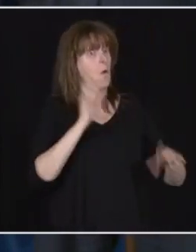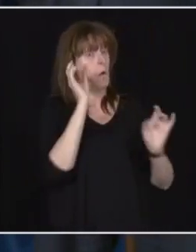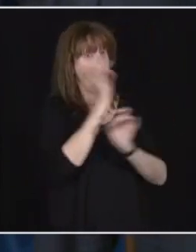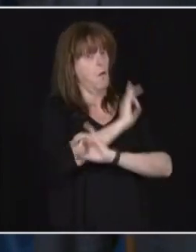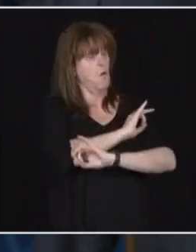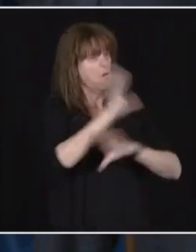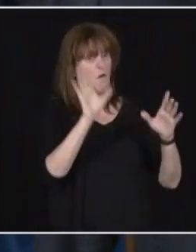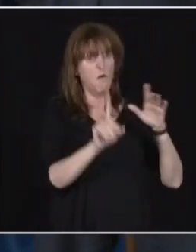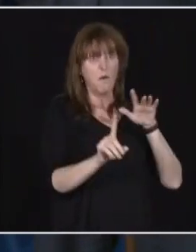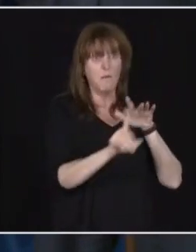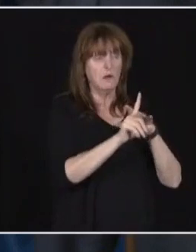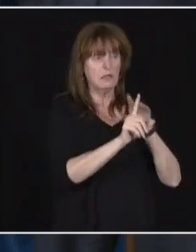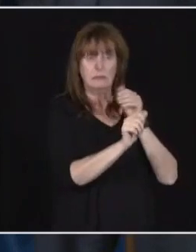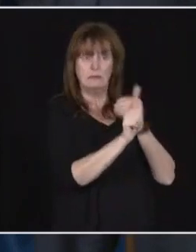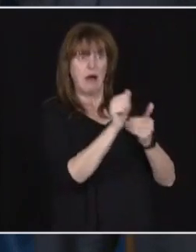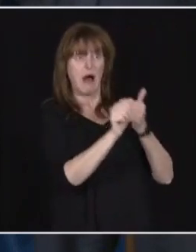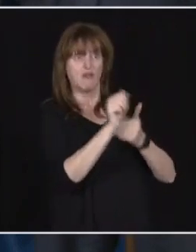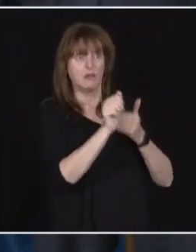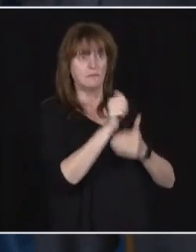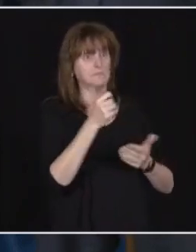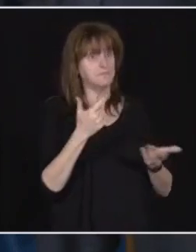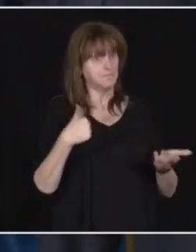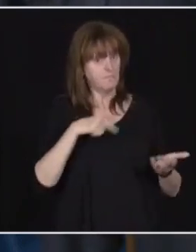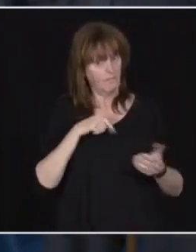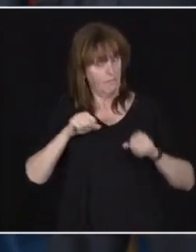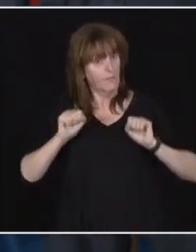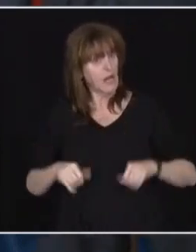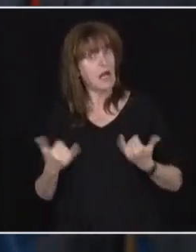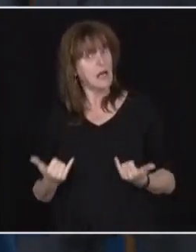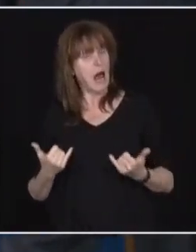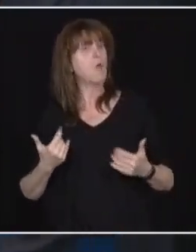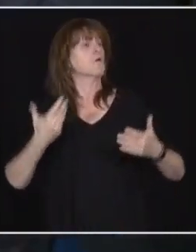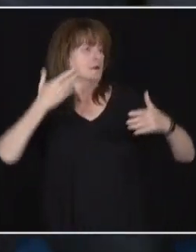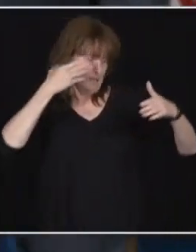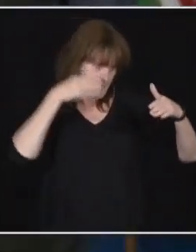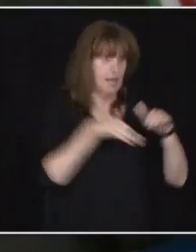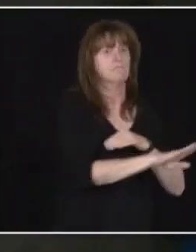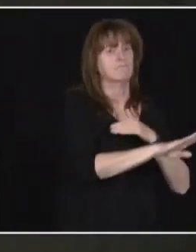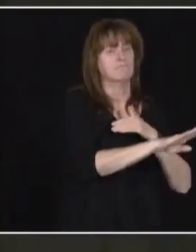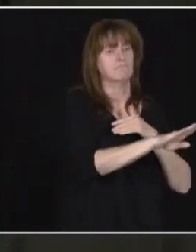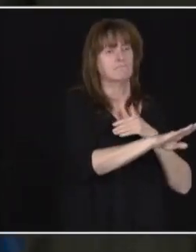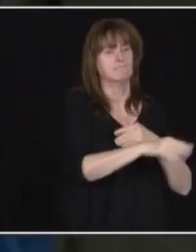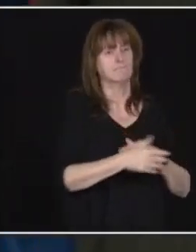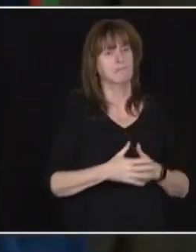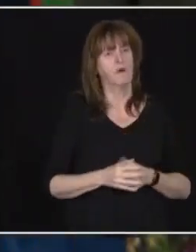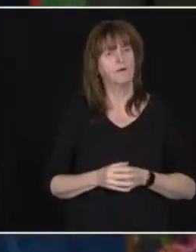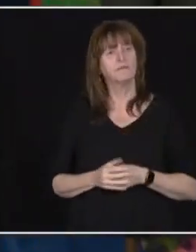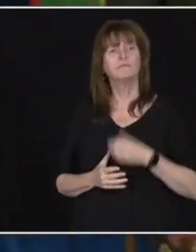quickly in a situation that's a very dire for the residents of these homes, that will be a